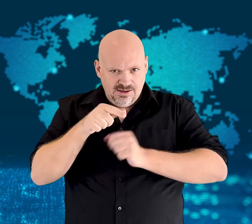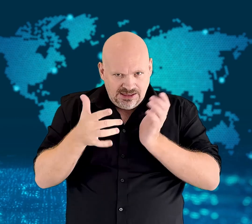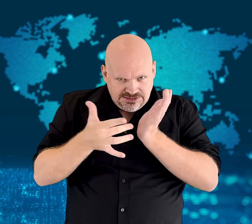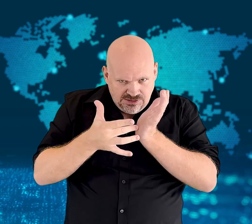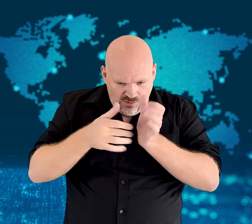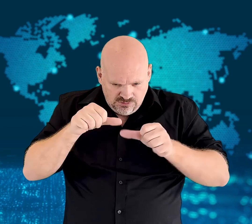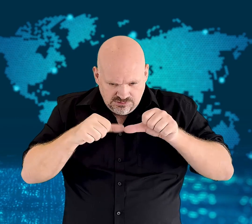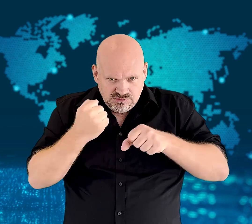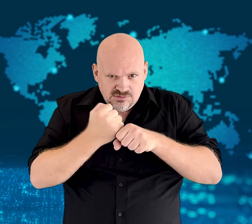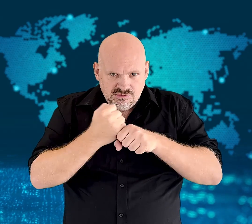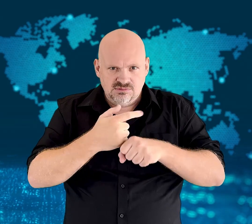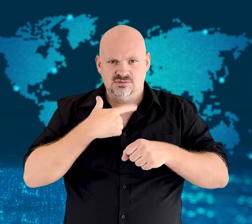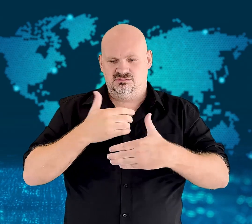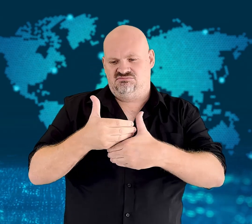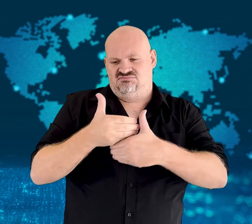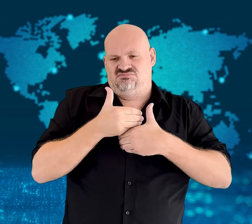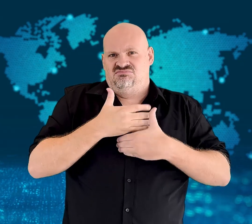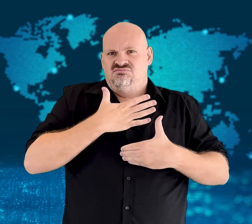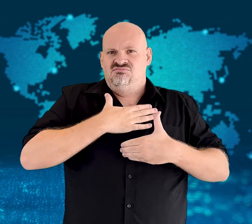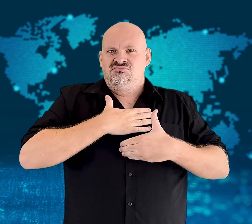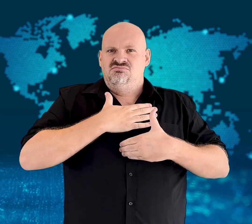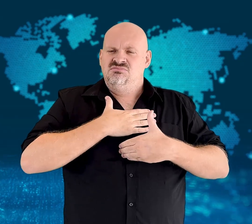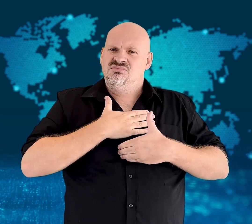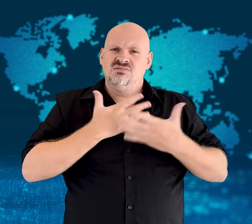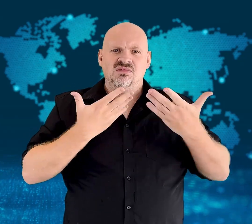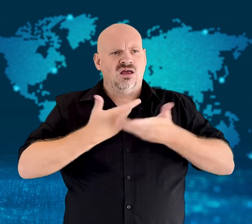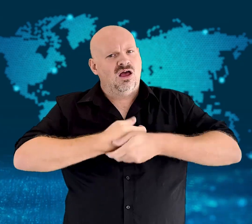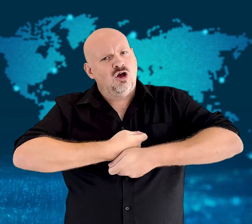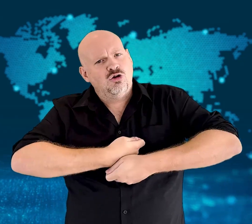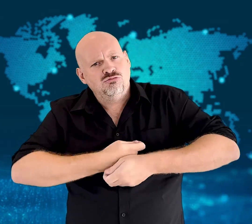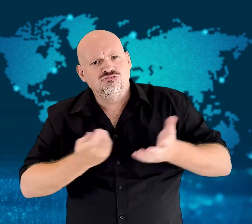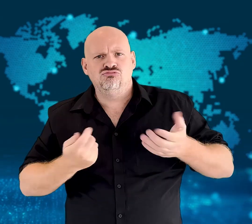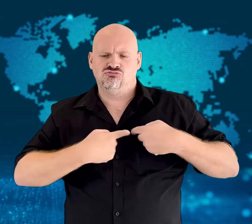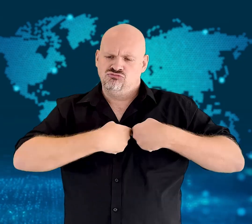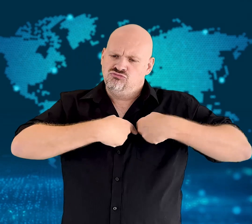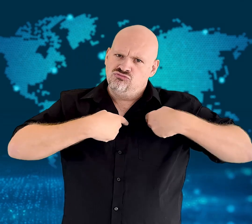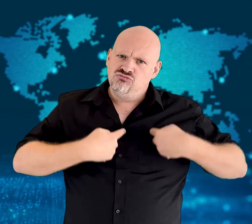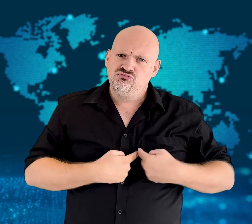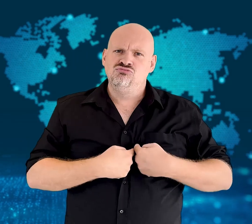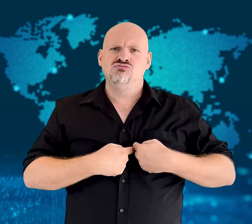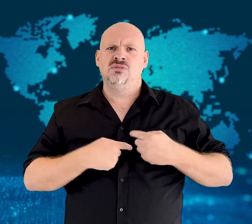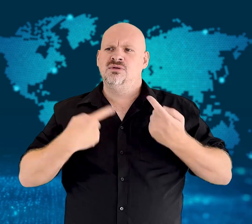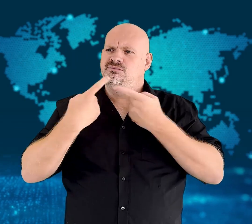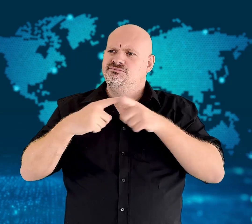to control mRNA vaccine technology instead of recognizing "the global good" of having